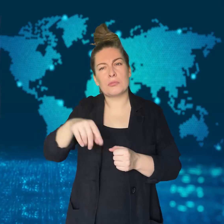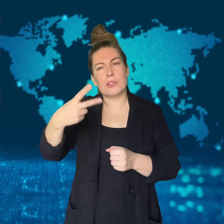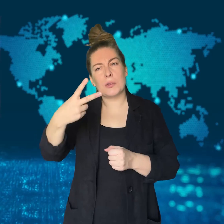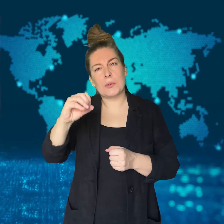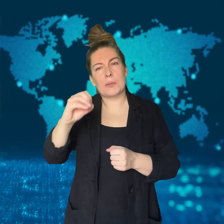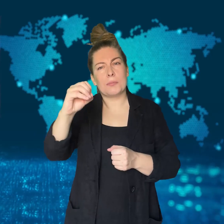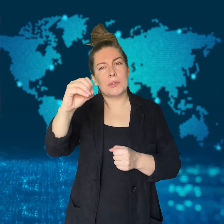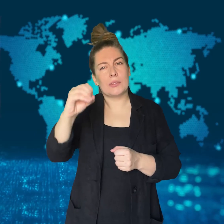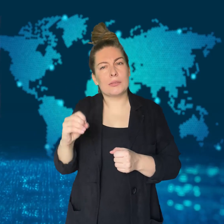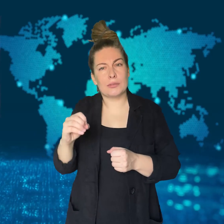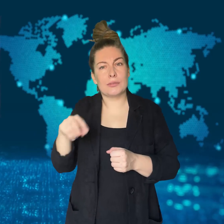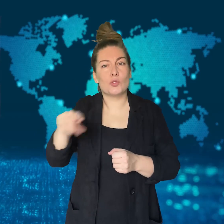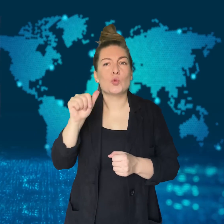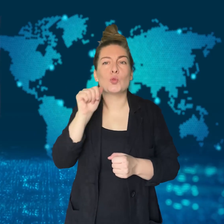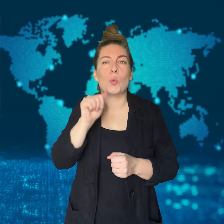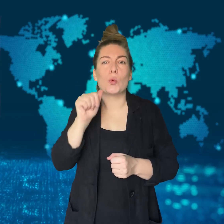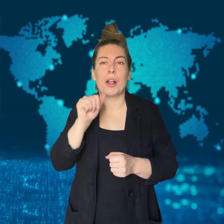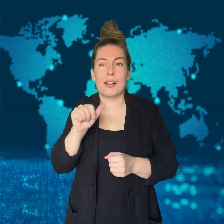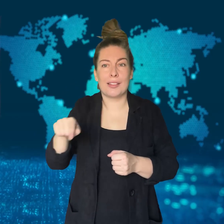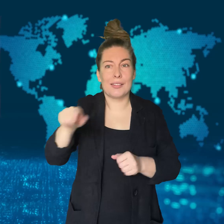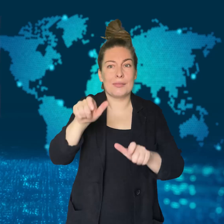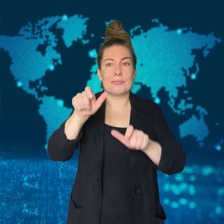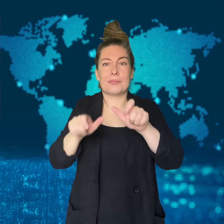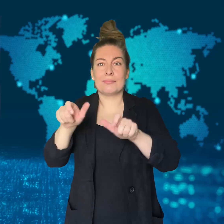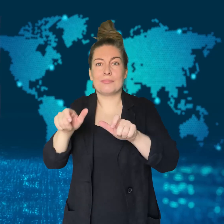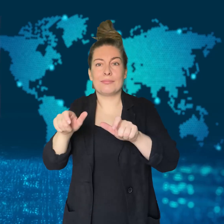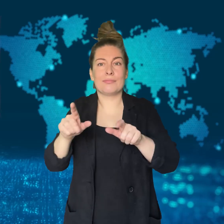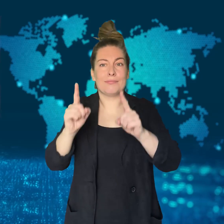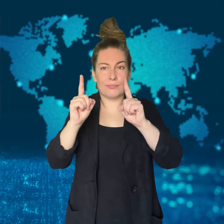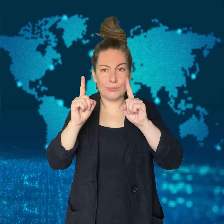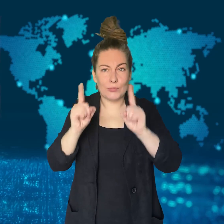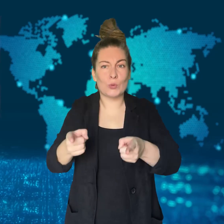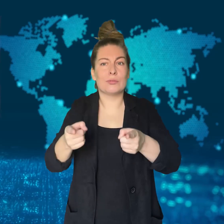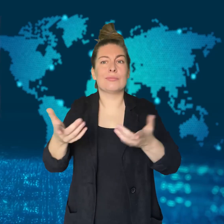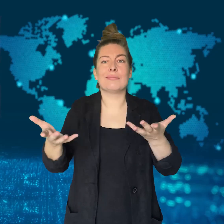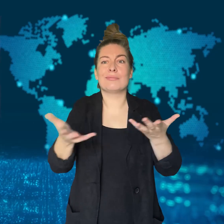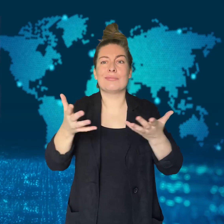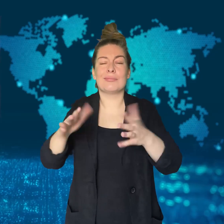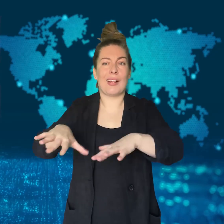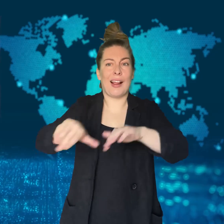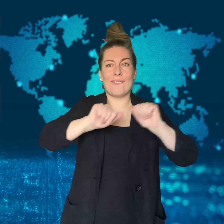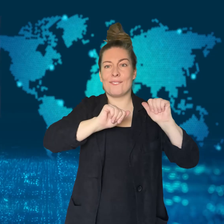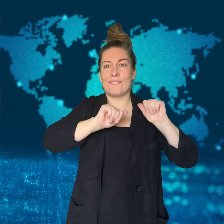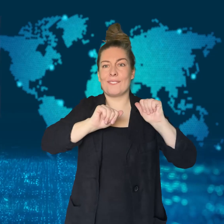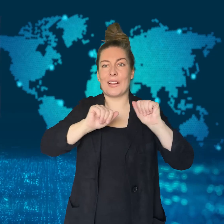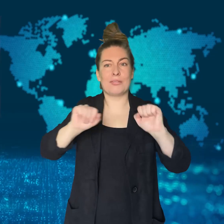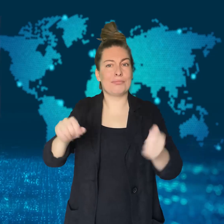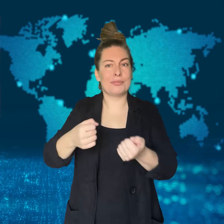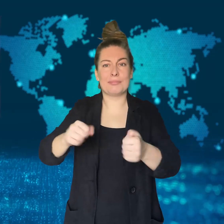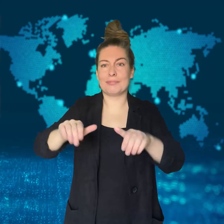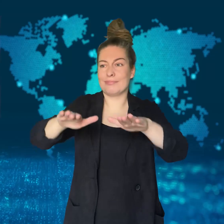According to UN estimates, that fighting has killed at least 150,000 people.